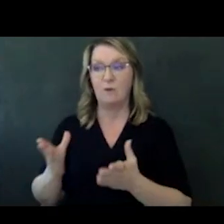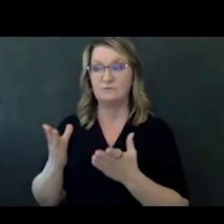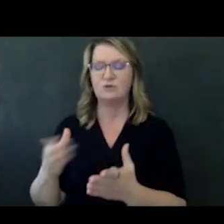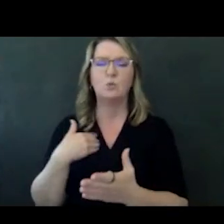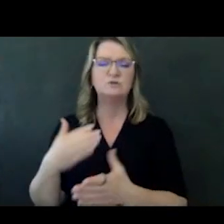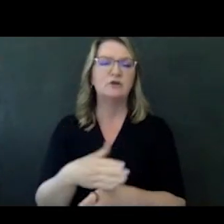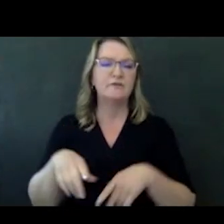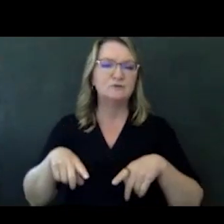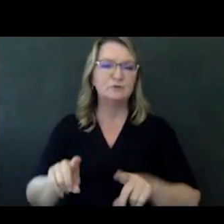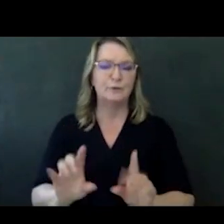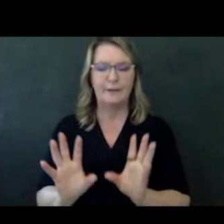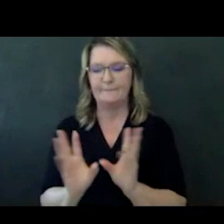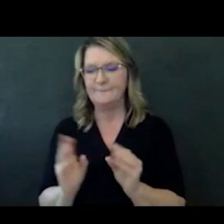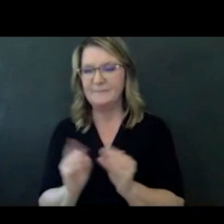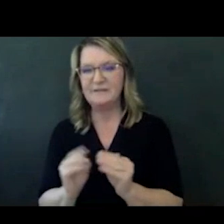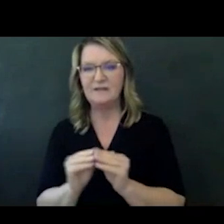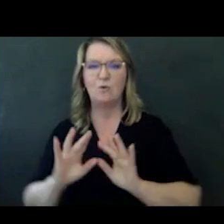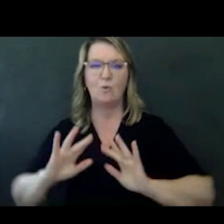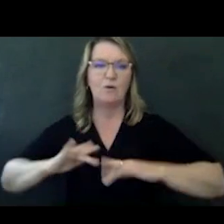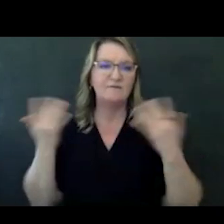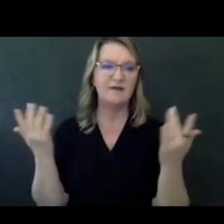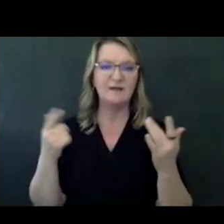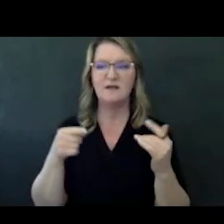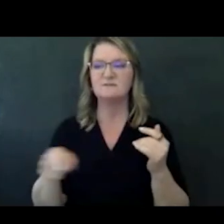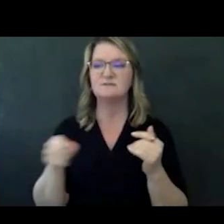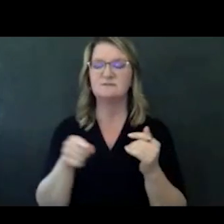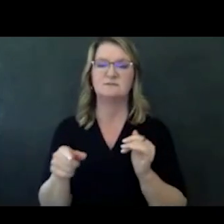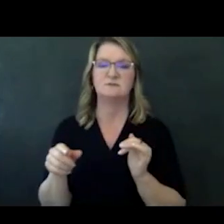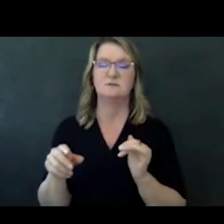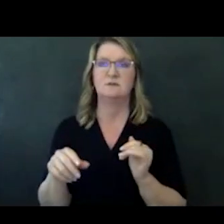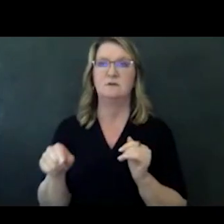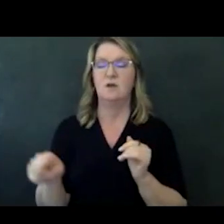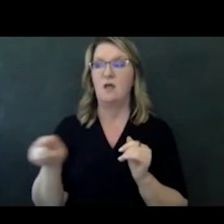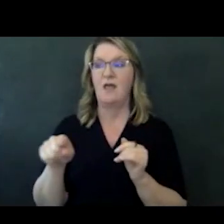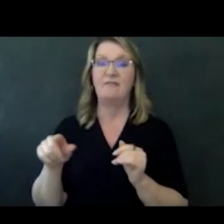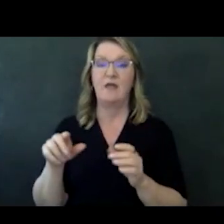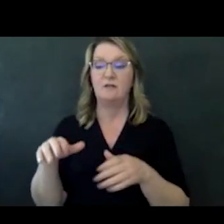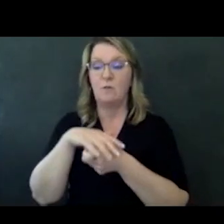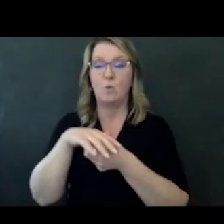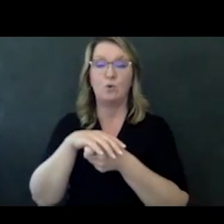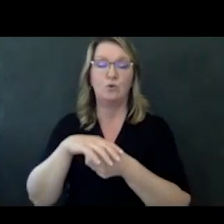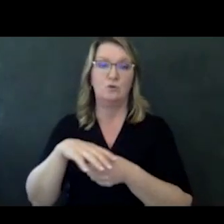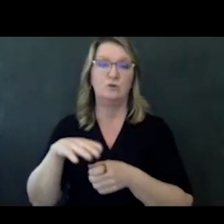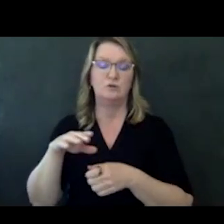industry events and through our partners at the Wynn and local chambers of commerce. Participant